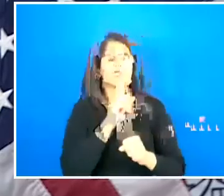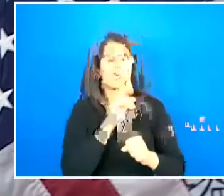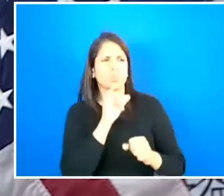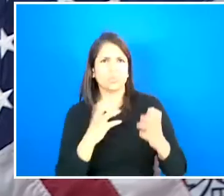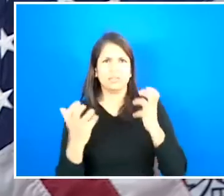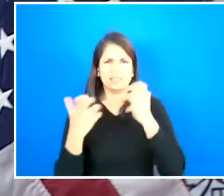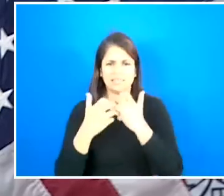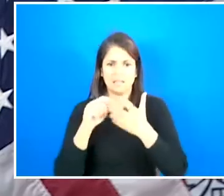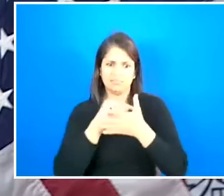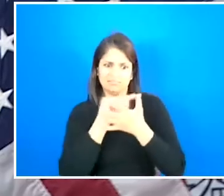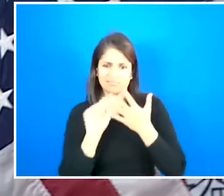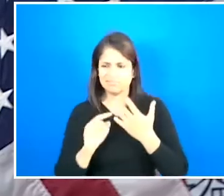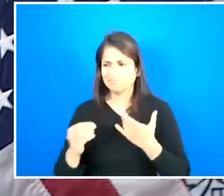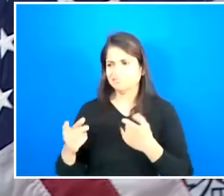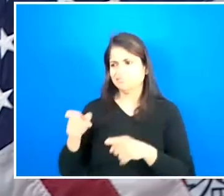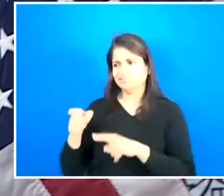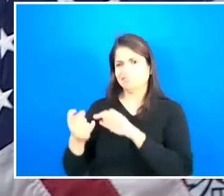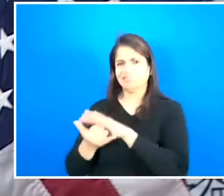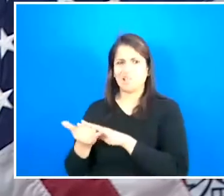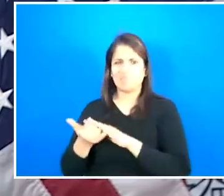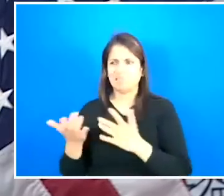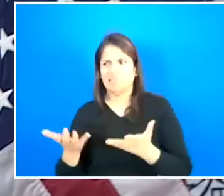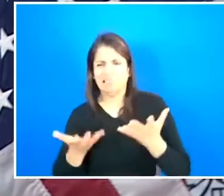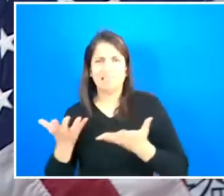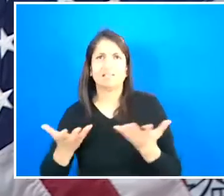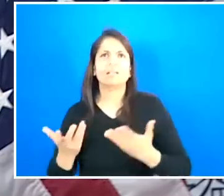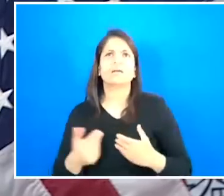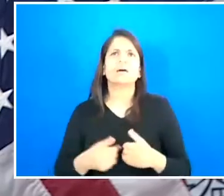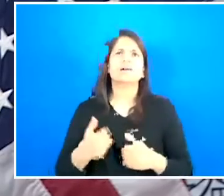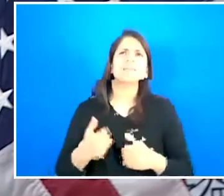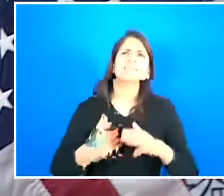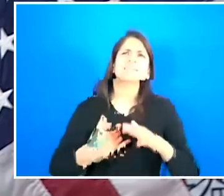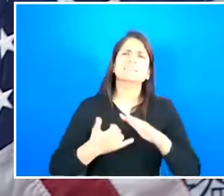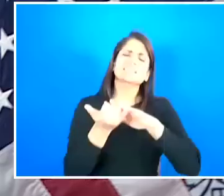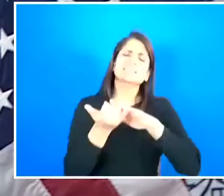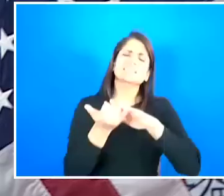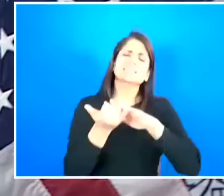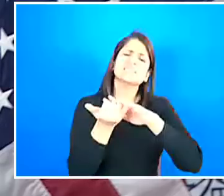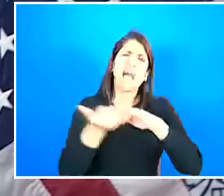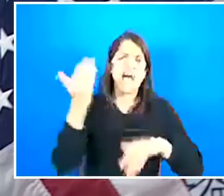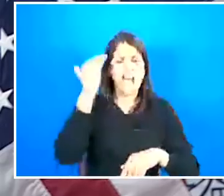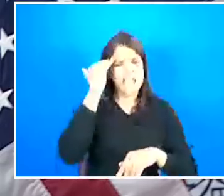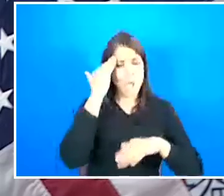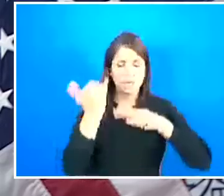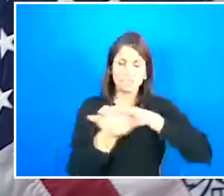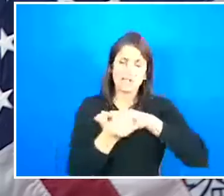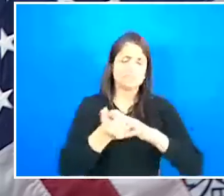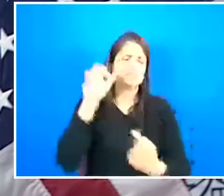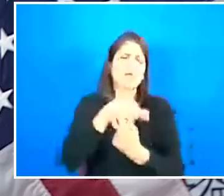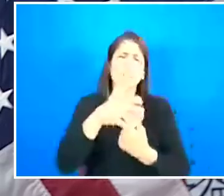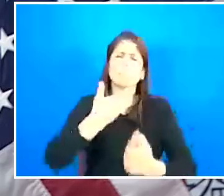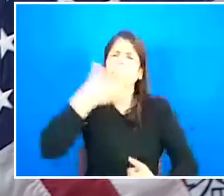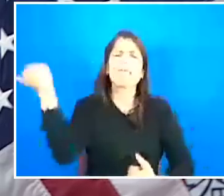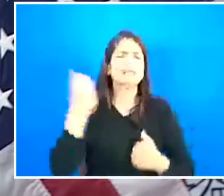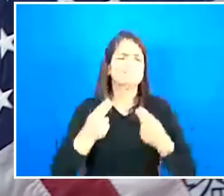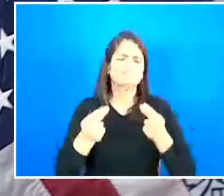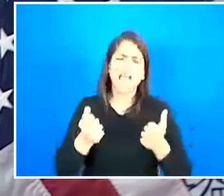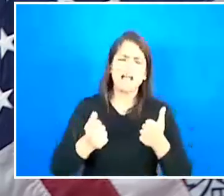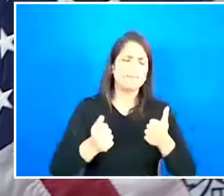WNE YKEORR ASRE VERY RESILIENT AND I THINK AT FIRST SOME MIGHT BE HESITANT